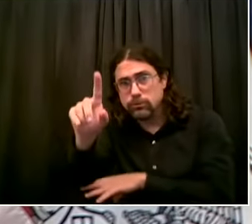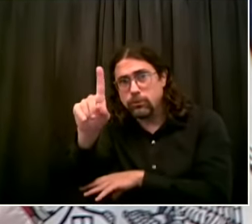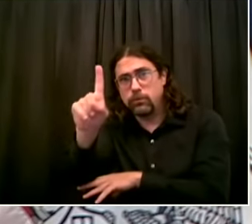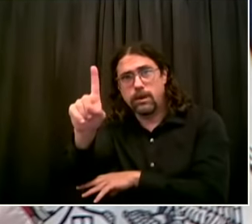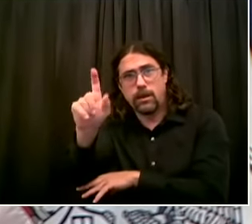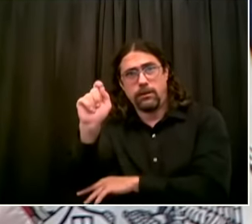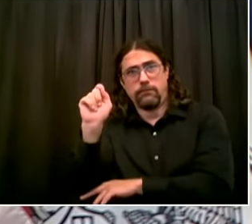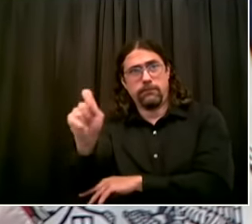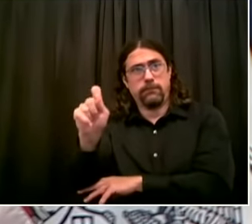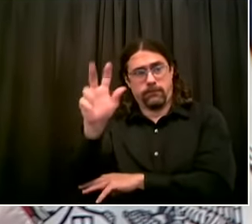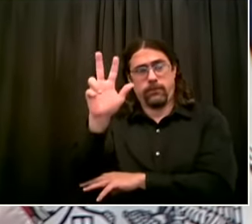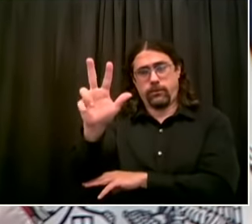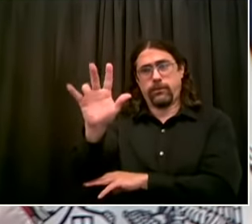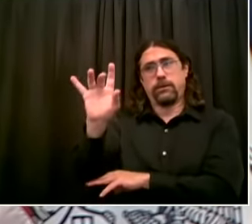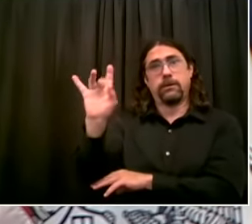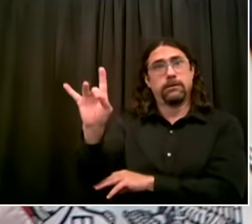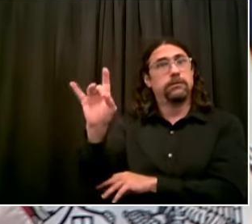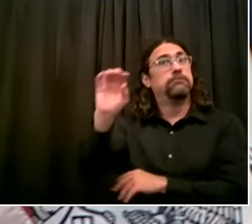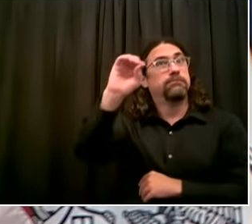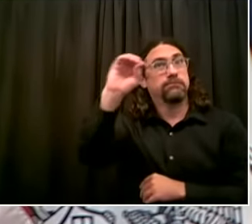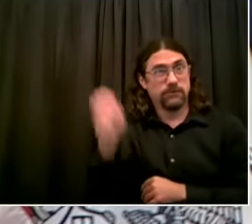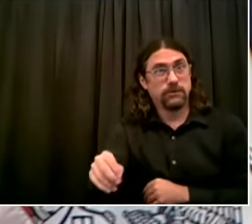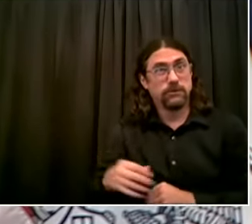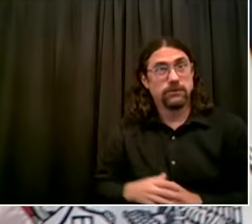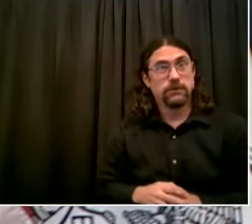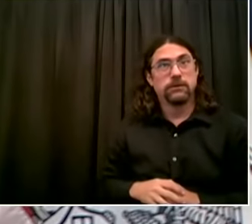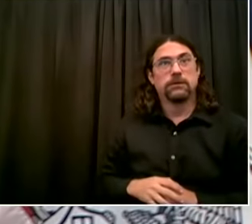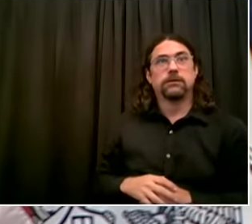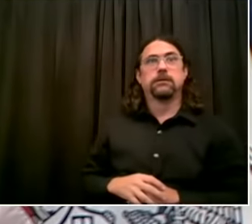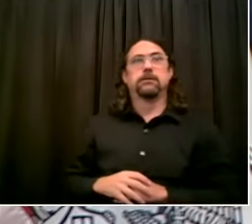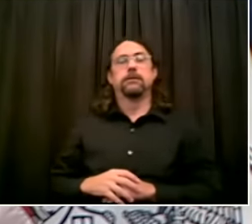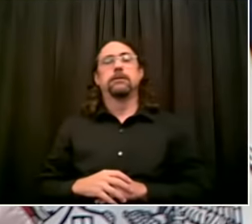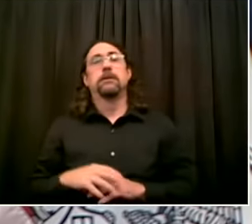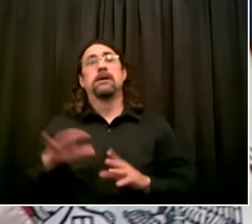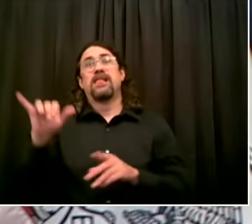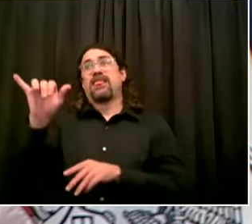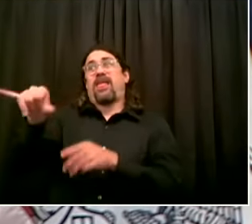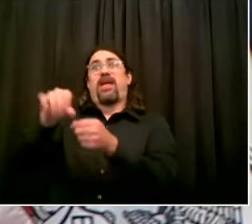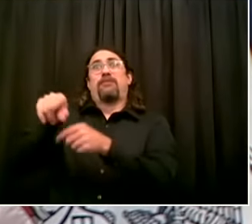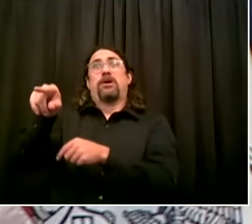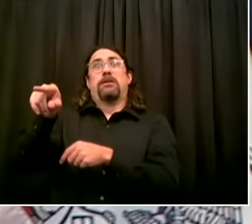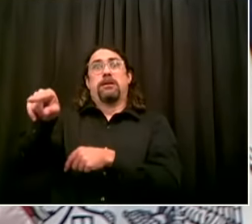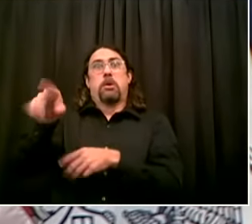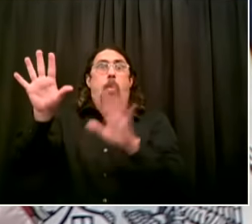WHAT IS GOING ON IN THE CONTEXT OF THE CITY IN SPECIFIC NAKEDS. LET ME START